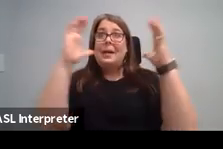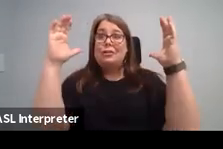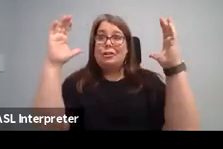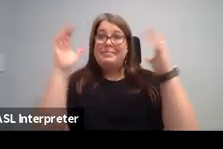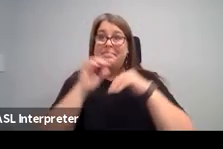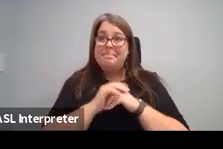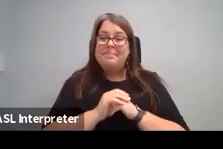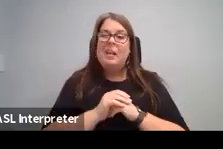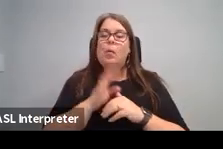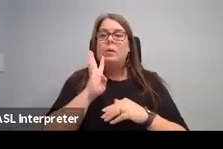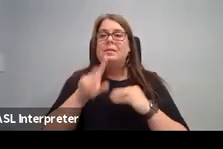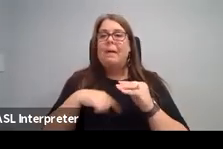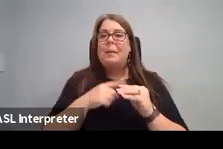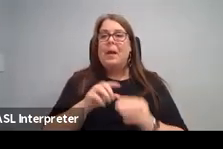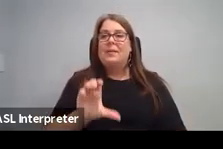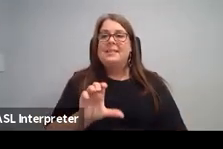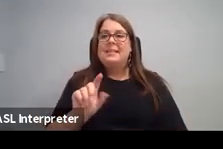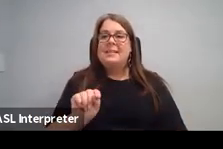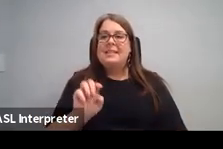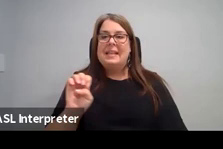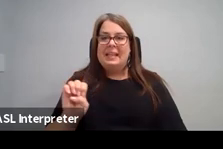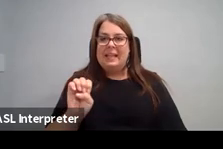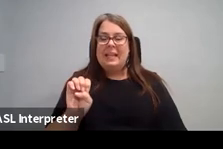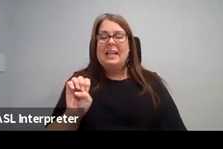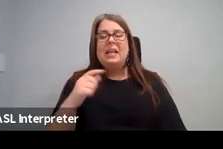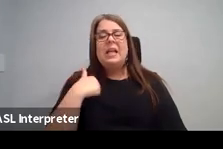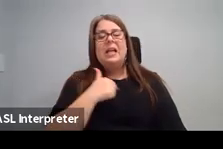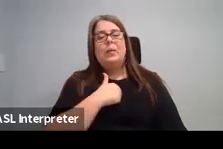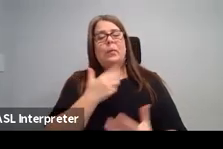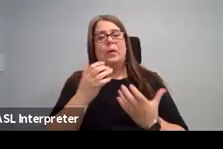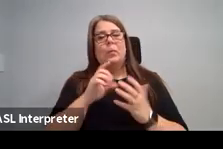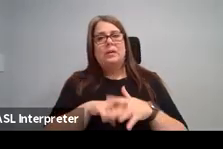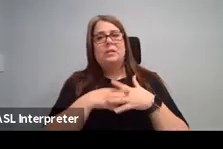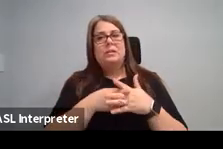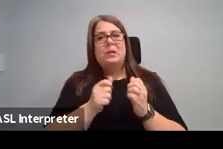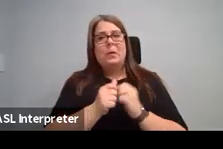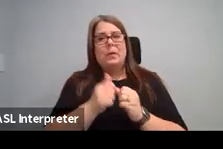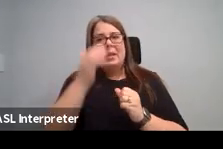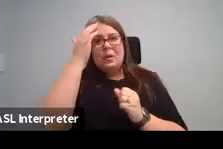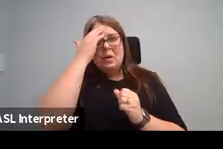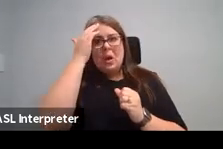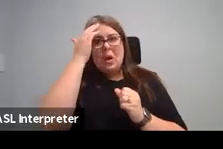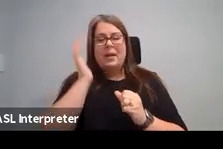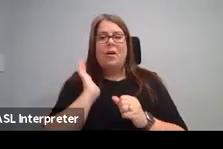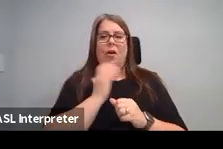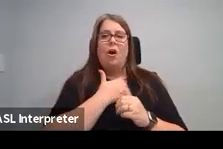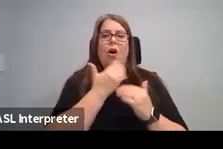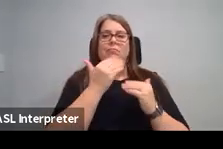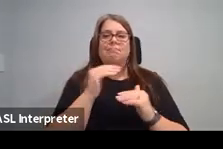Jewyl Alderson Clarke, SDCOE: CTE really what we want to start out with is really know what the parameters are that are outlined for your district or organization.